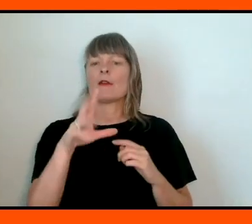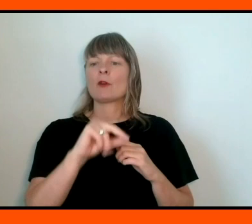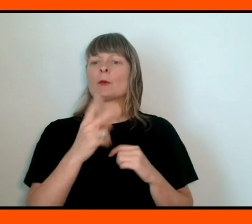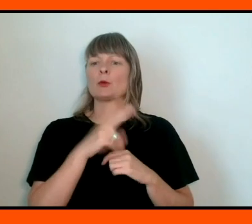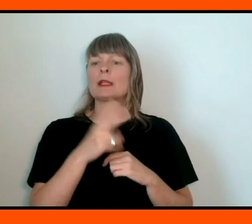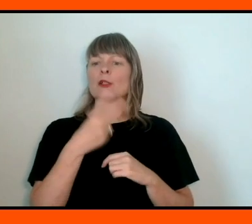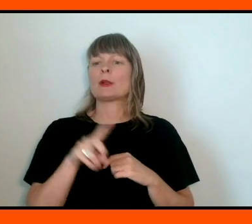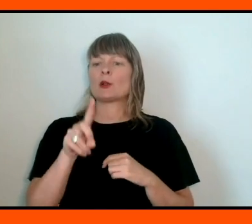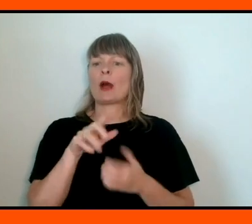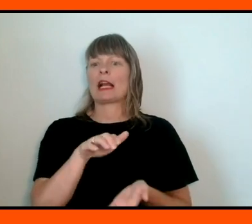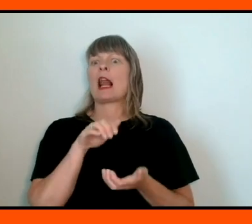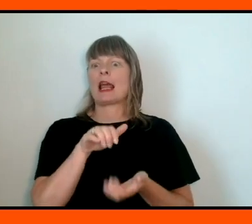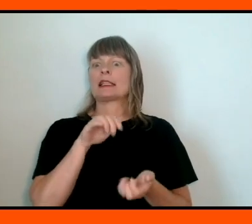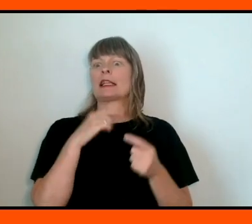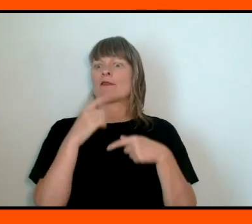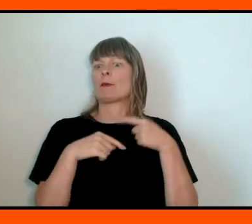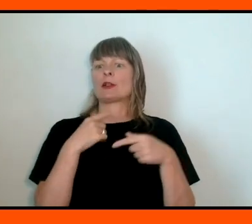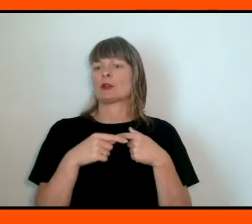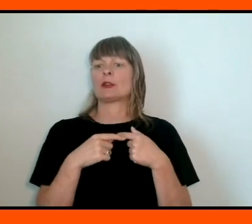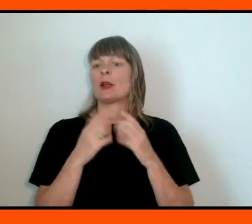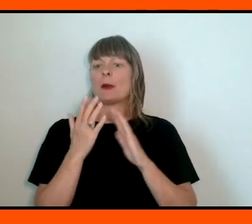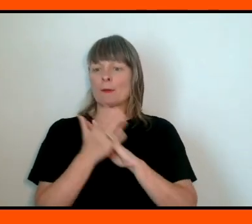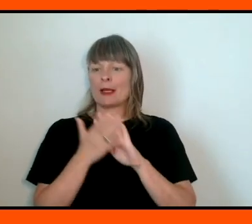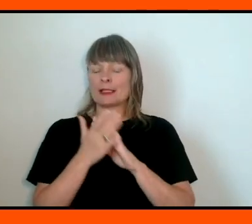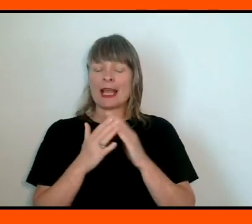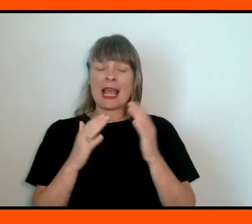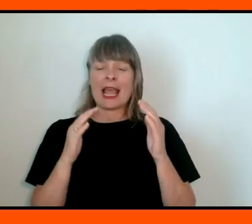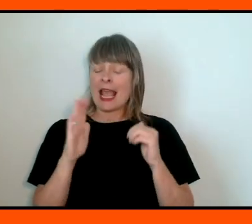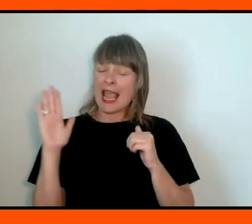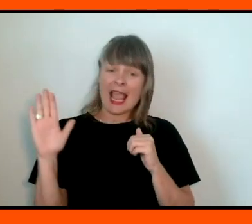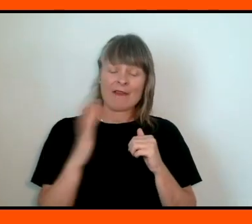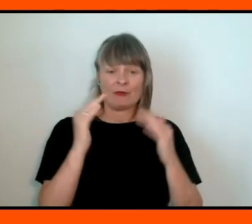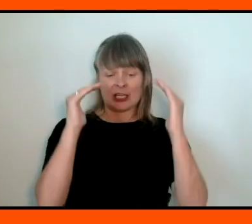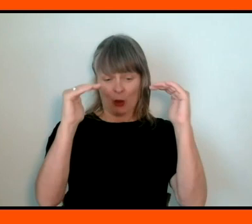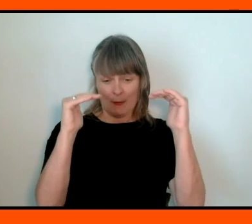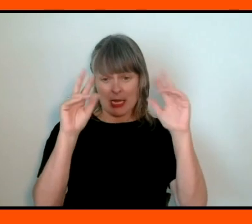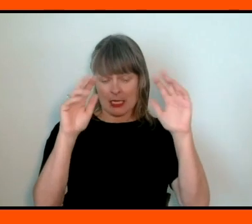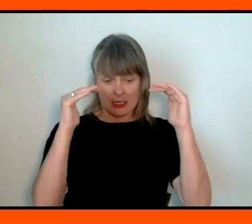so we will reassess every single one of those topics against the same criteria